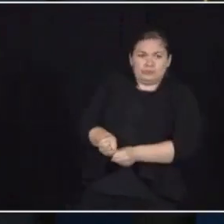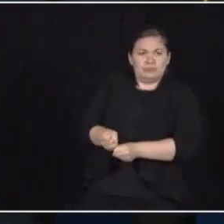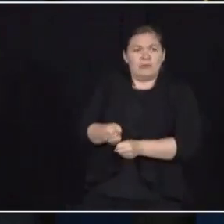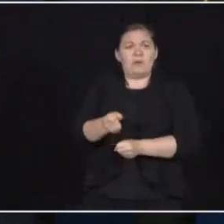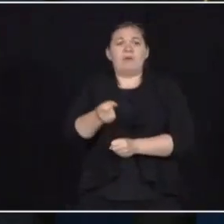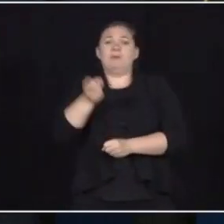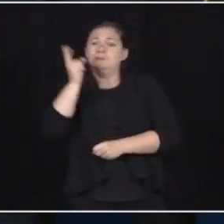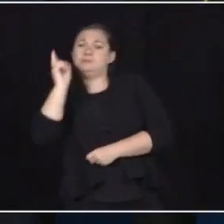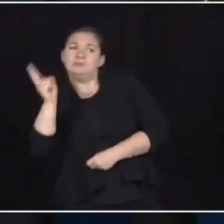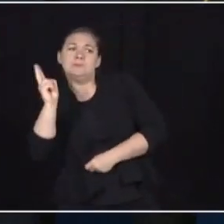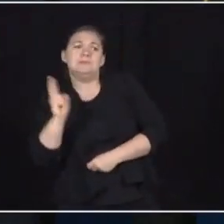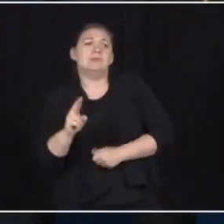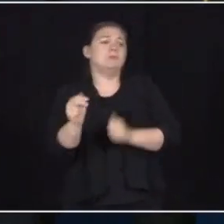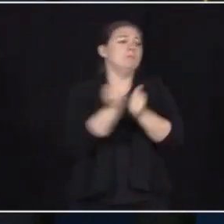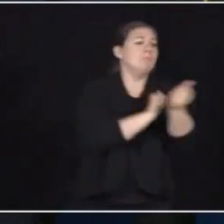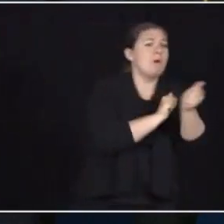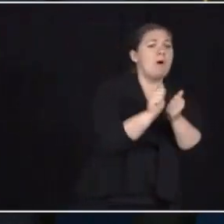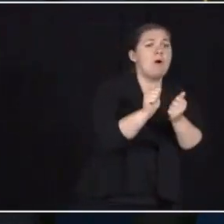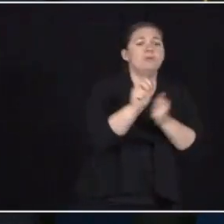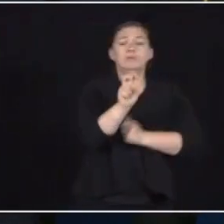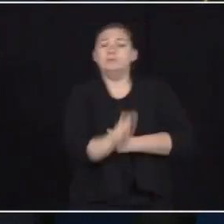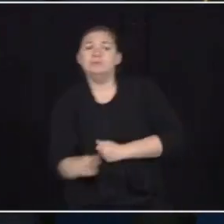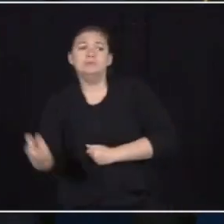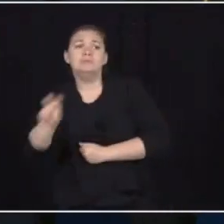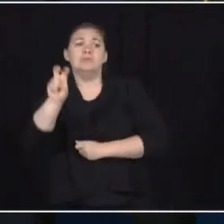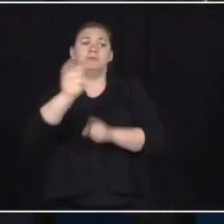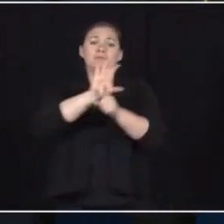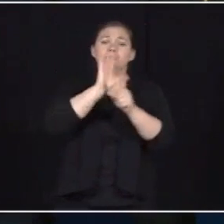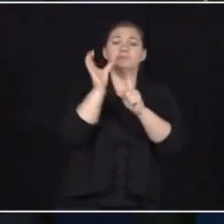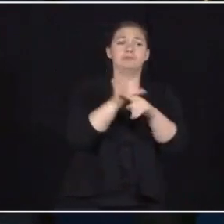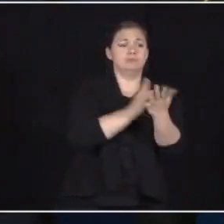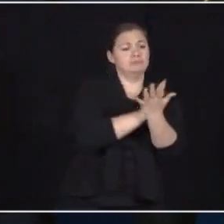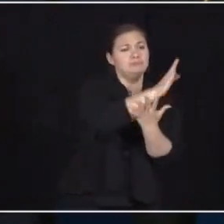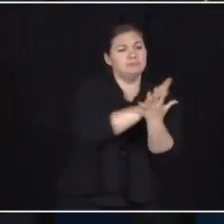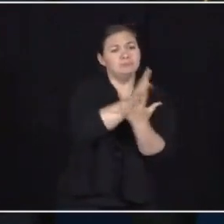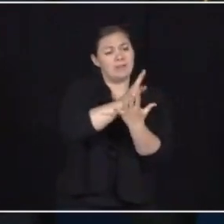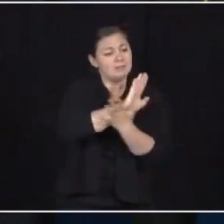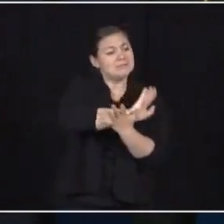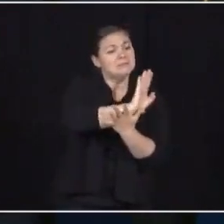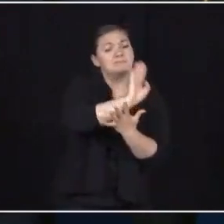and I would like it would like to know positive or to minister Phillips.